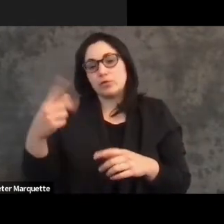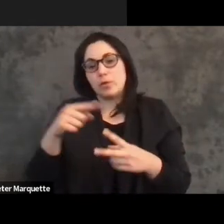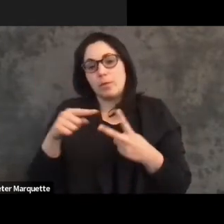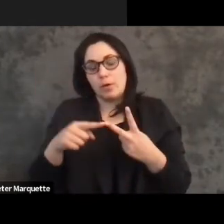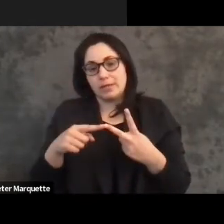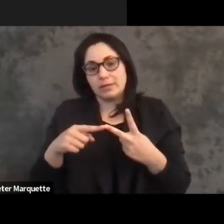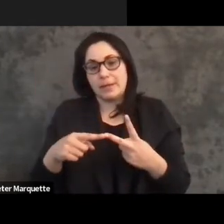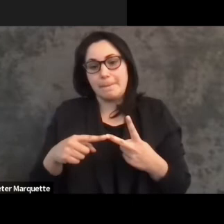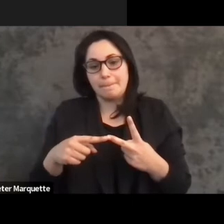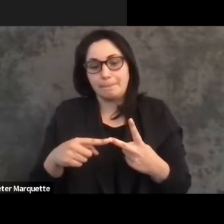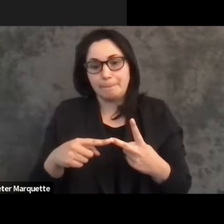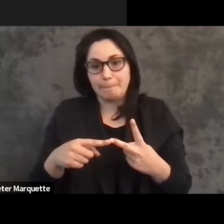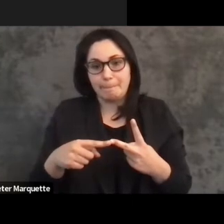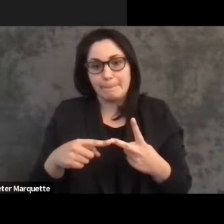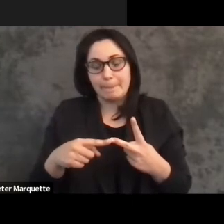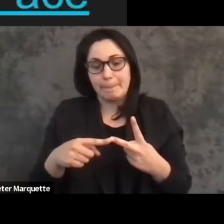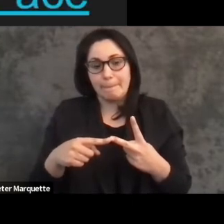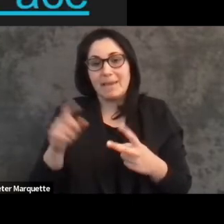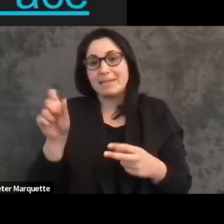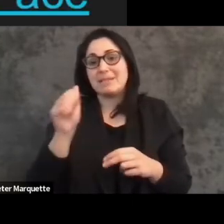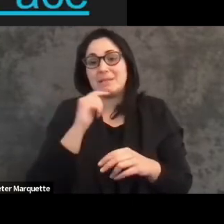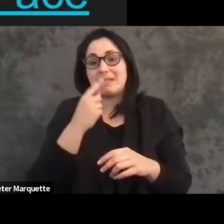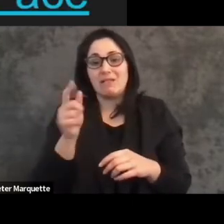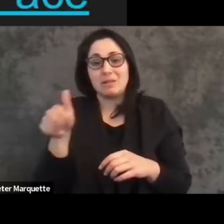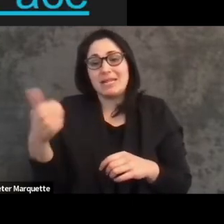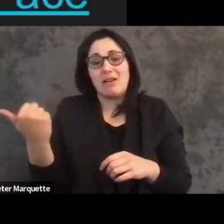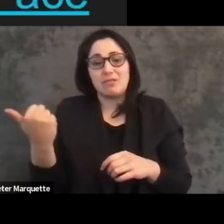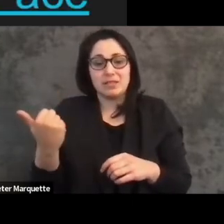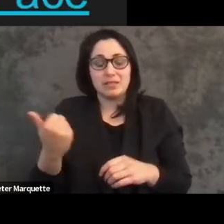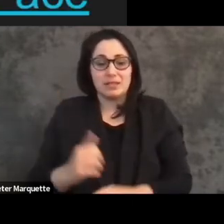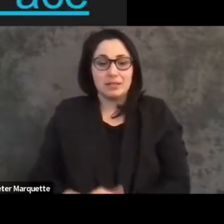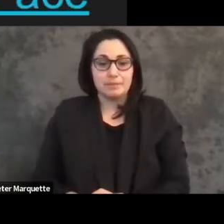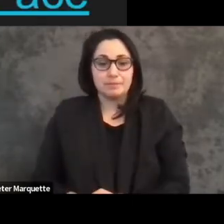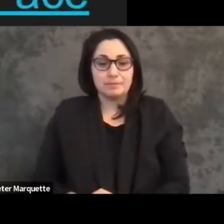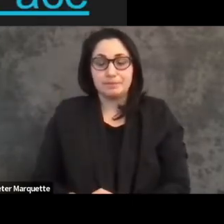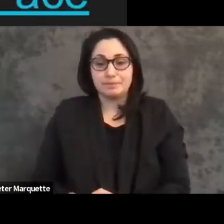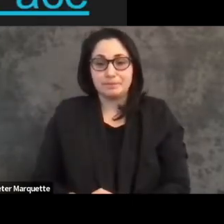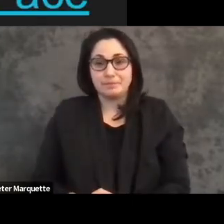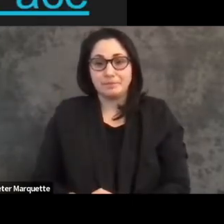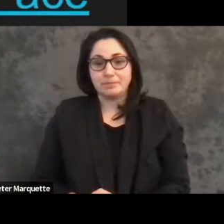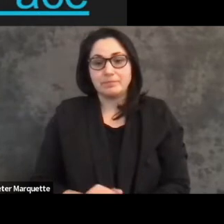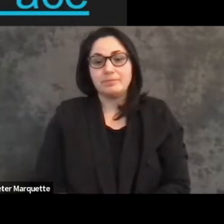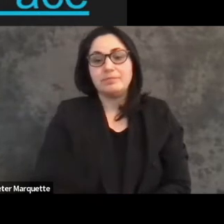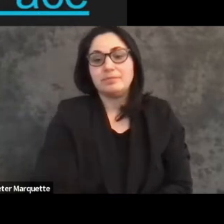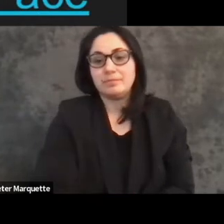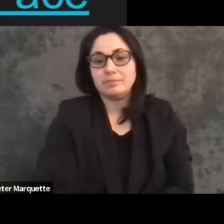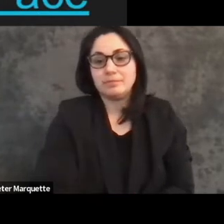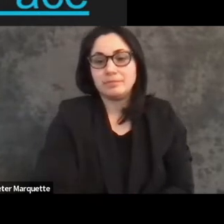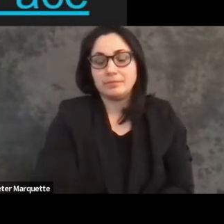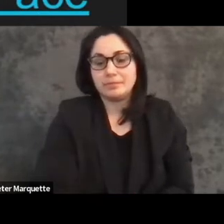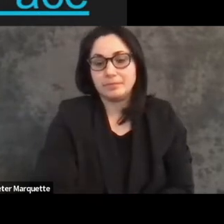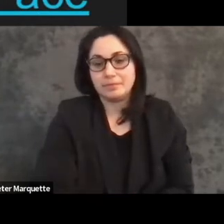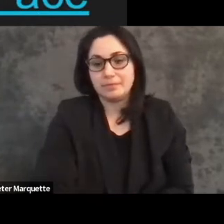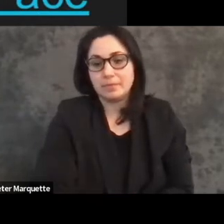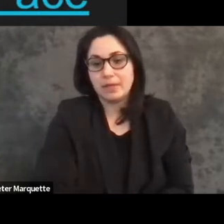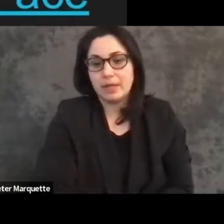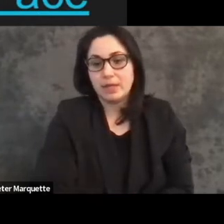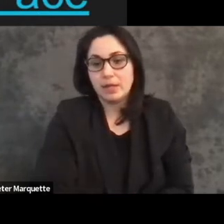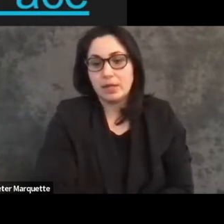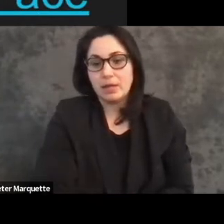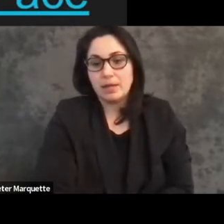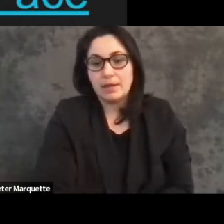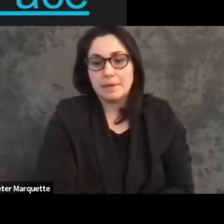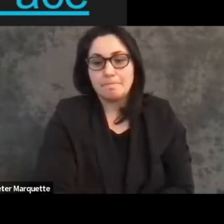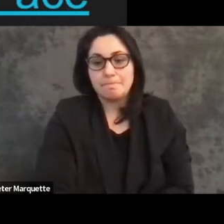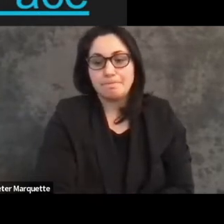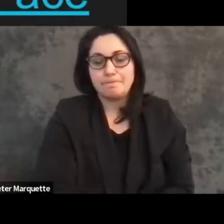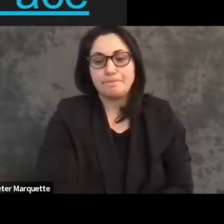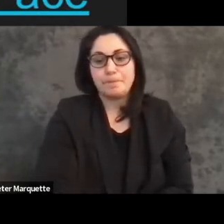tonight. And I'll just speak briefly on two points before we move on.